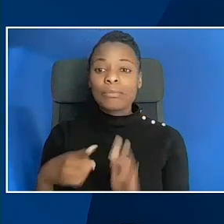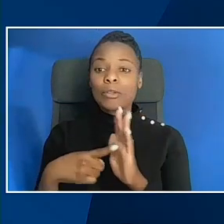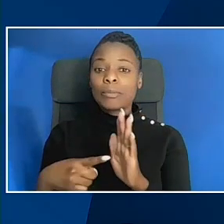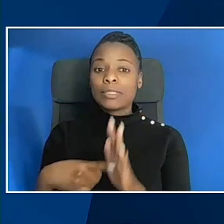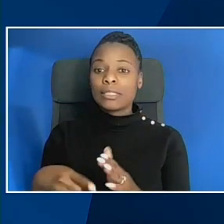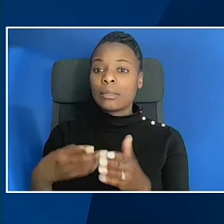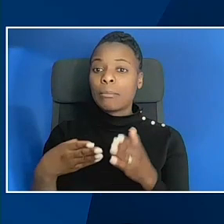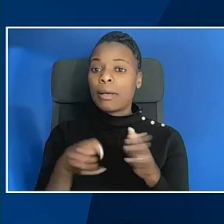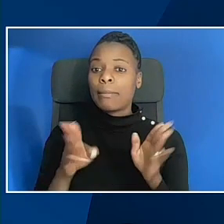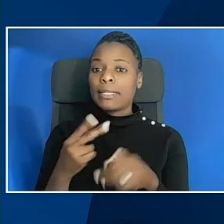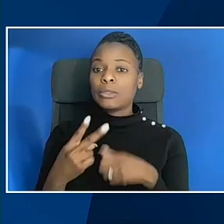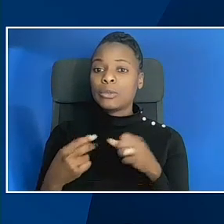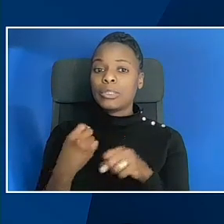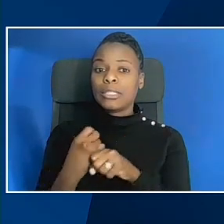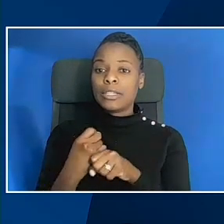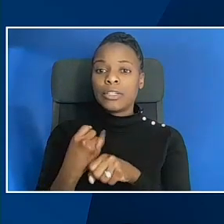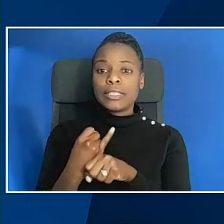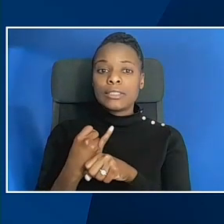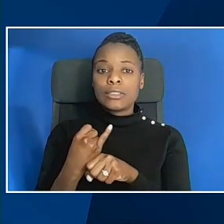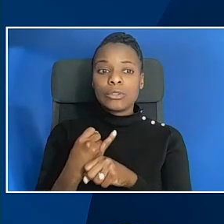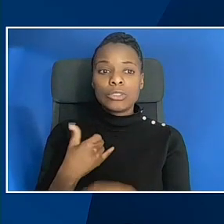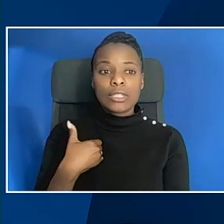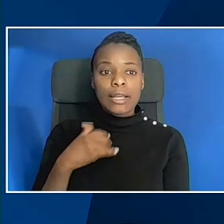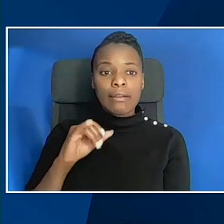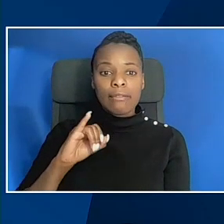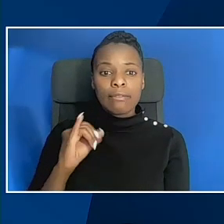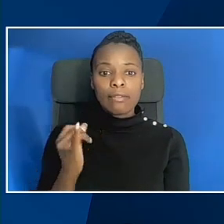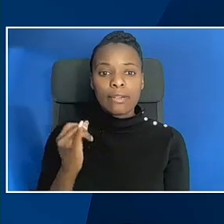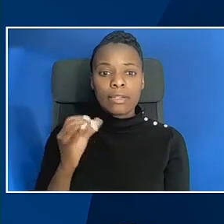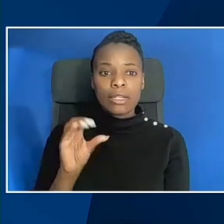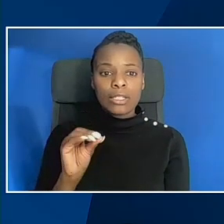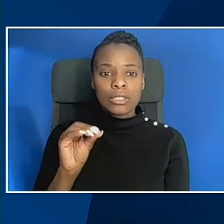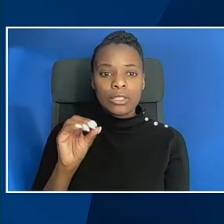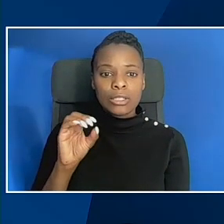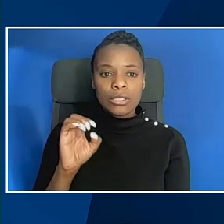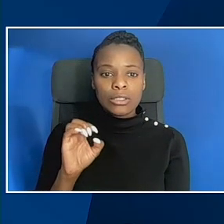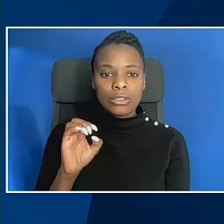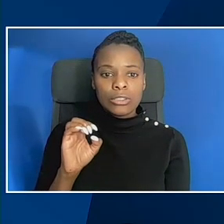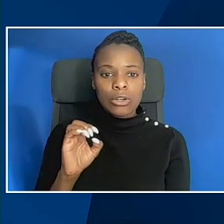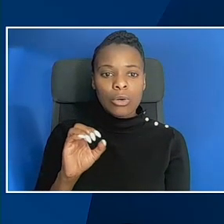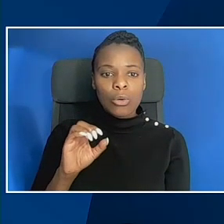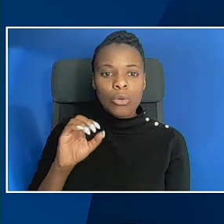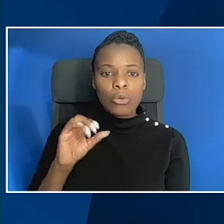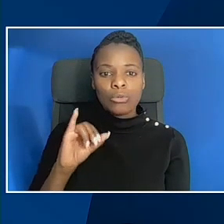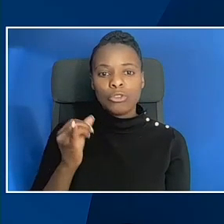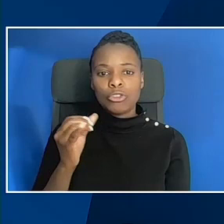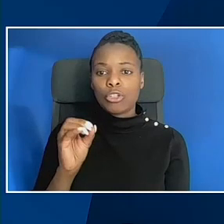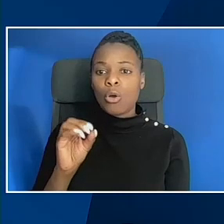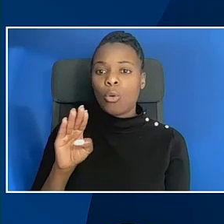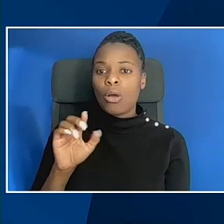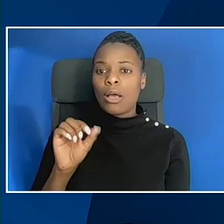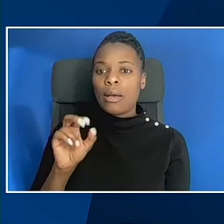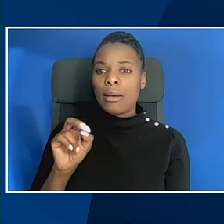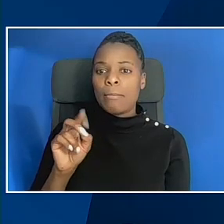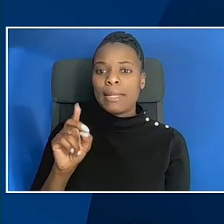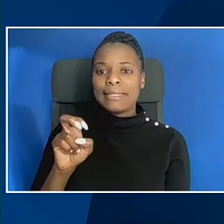we have Jo Blondin. Yes. Thank you. And Michael Cioce.